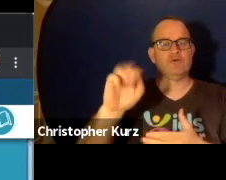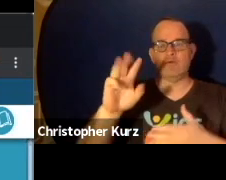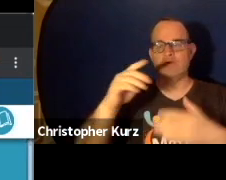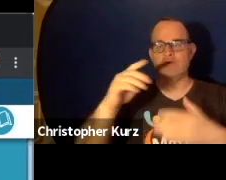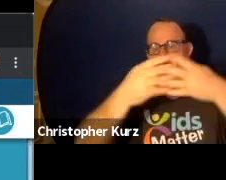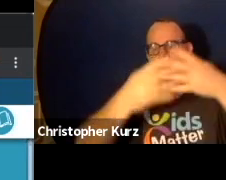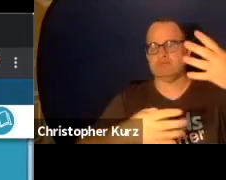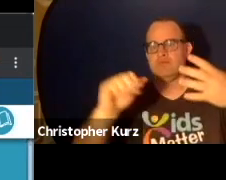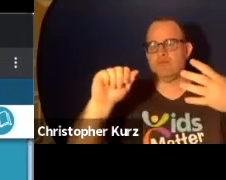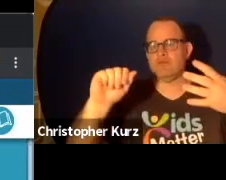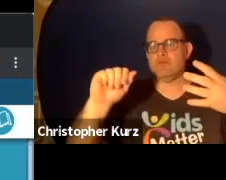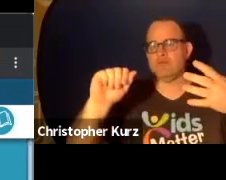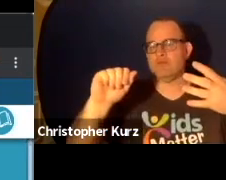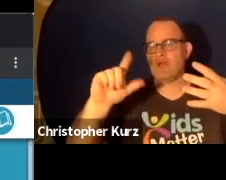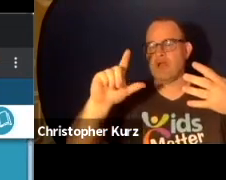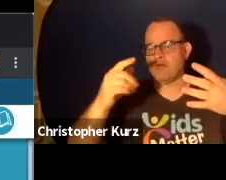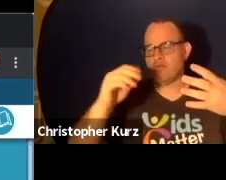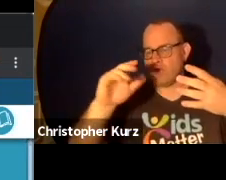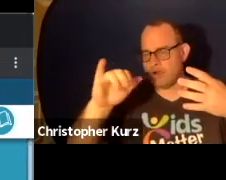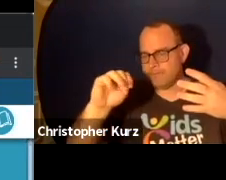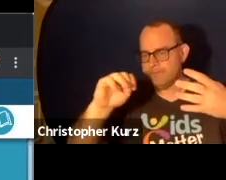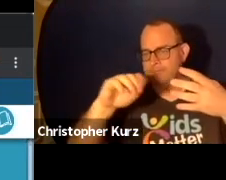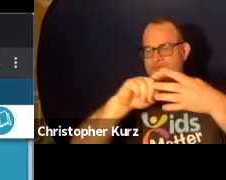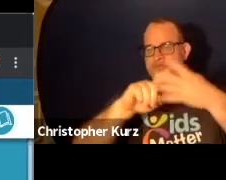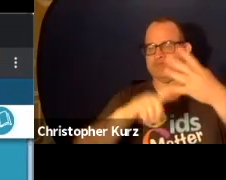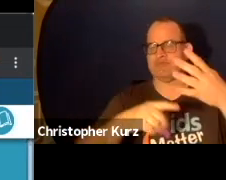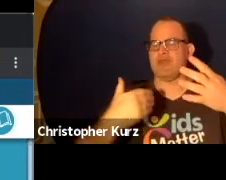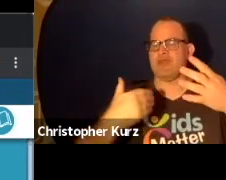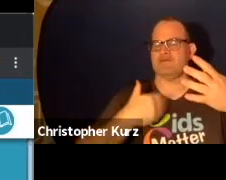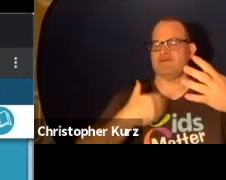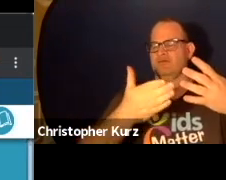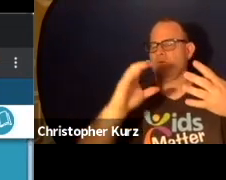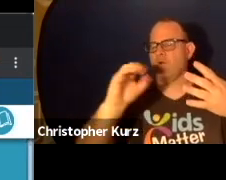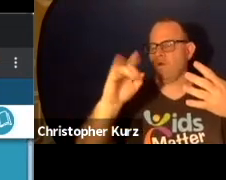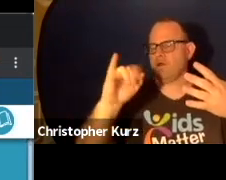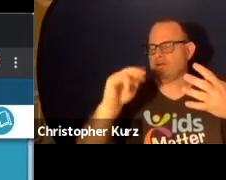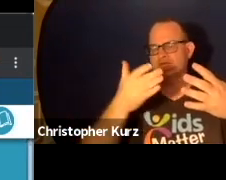Anyone can be involved in the development of this software.